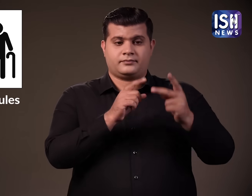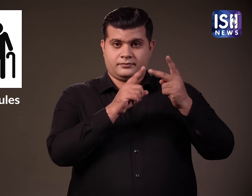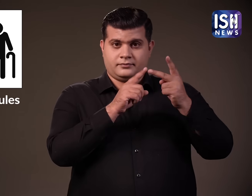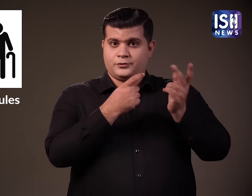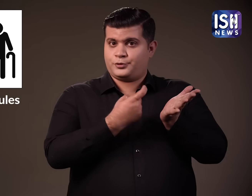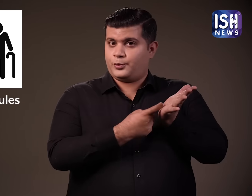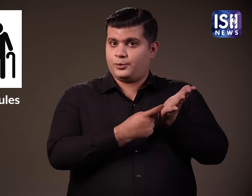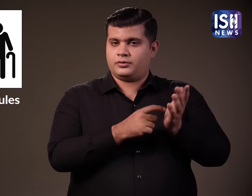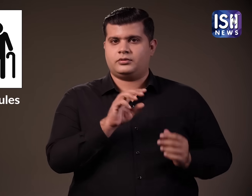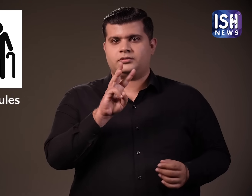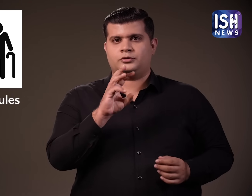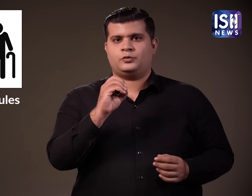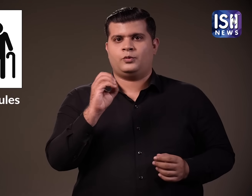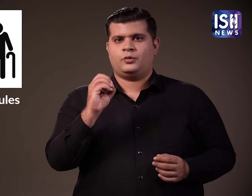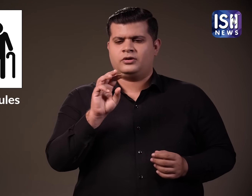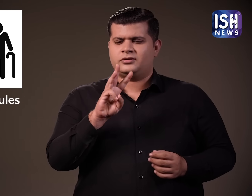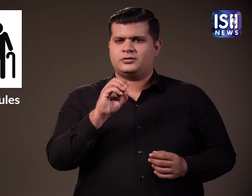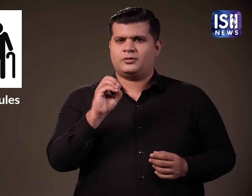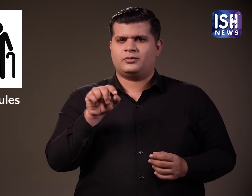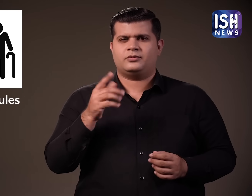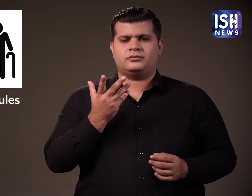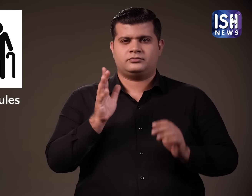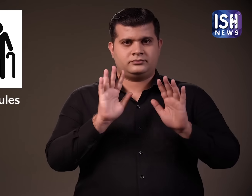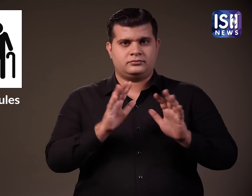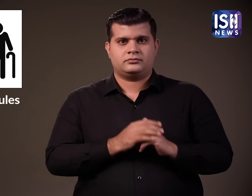2. The 300 rule. What does it mean?